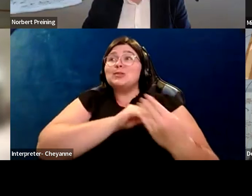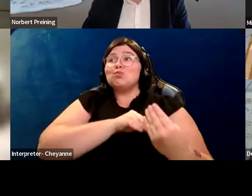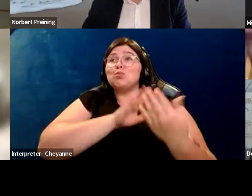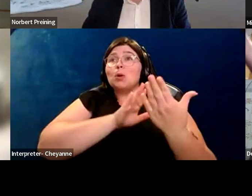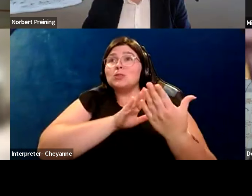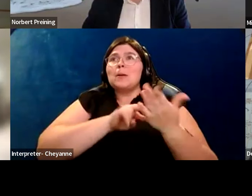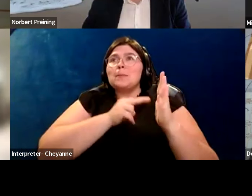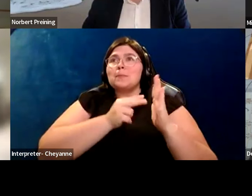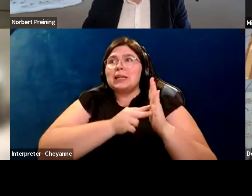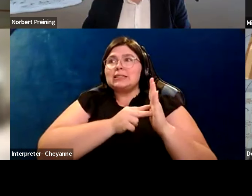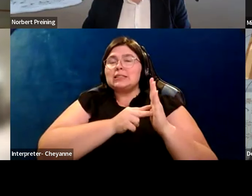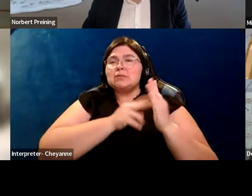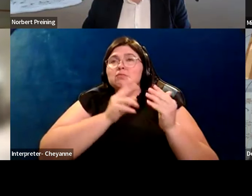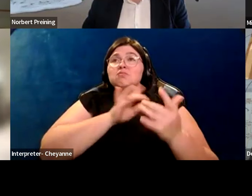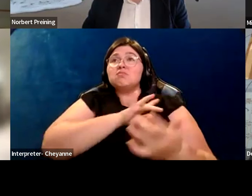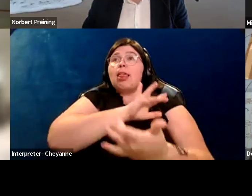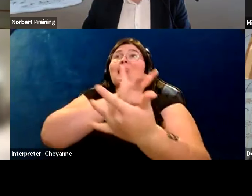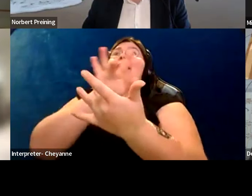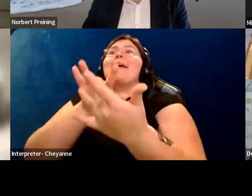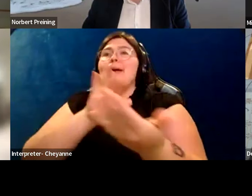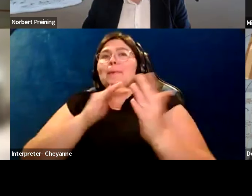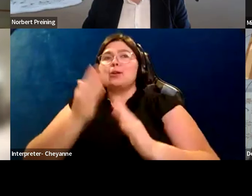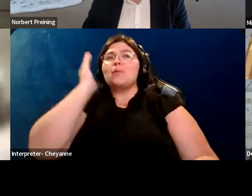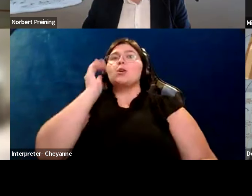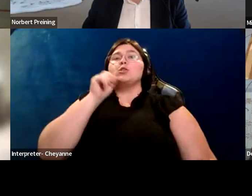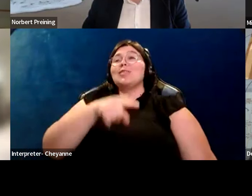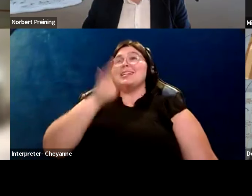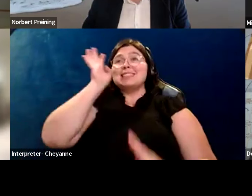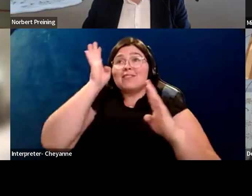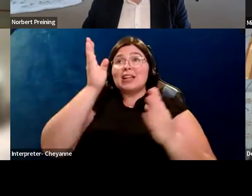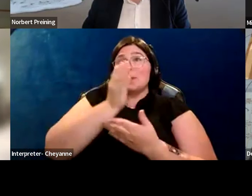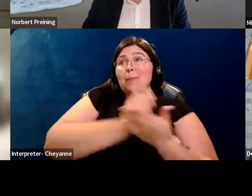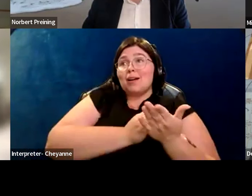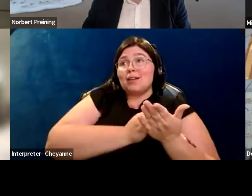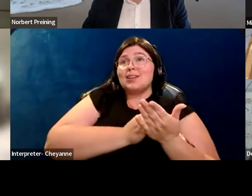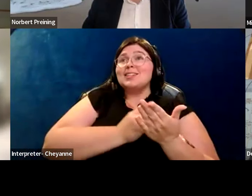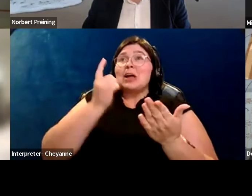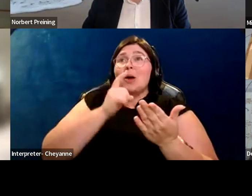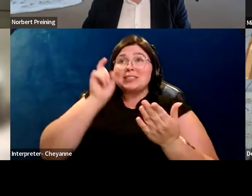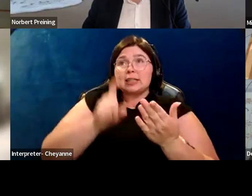me to reach further than I was going to reach before. So this innovation aspect always has to come first.